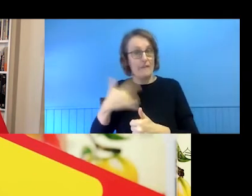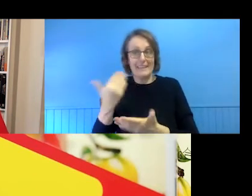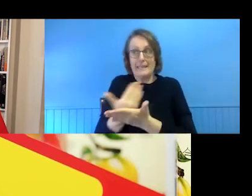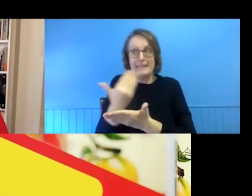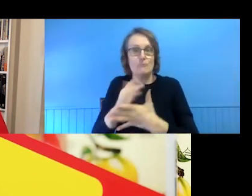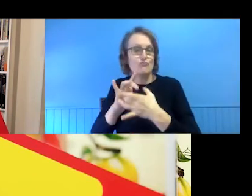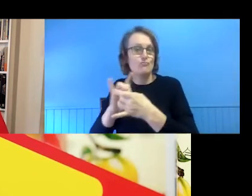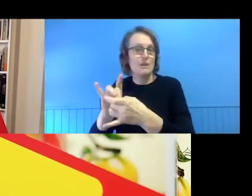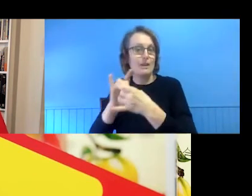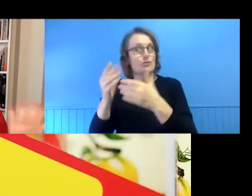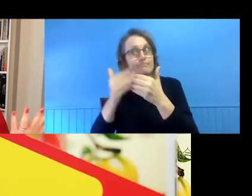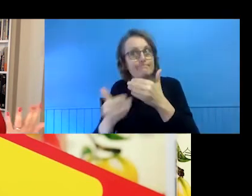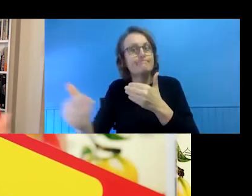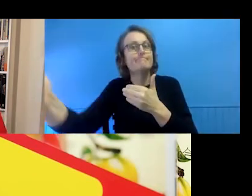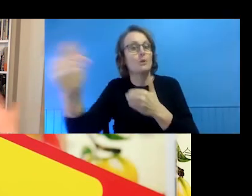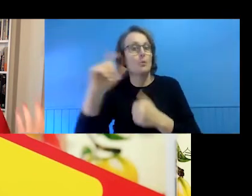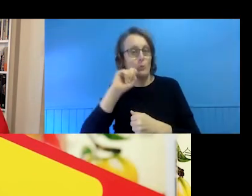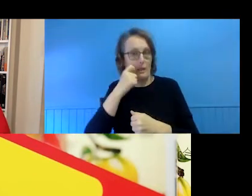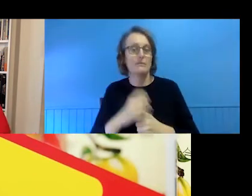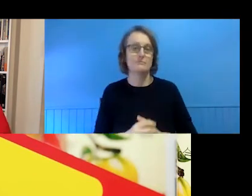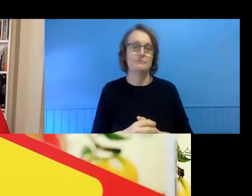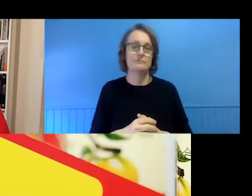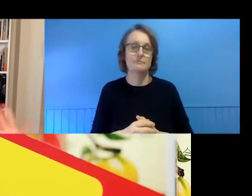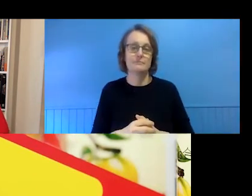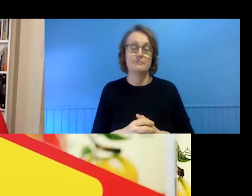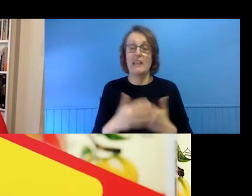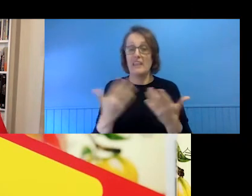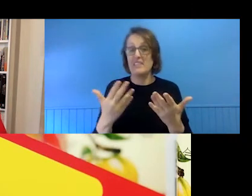this horrible time is over, whenever that is and whatever that looks